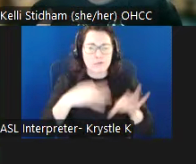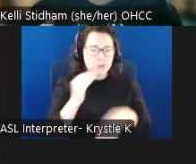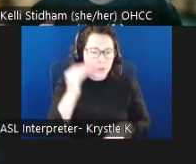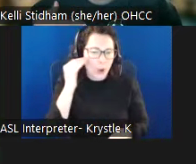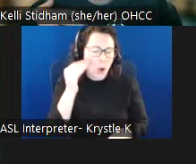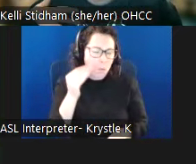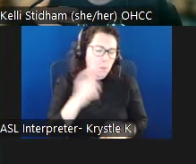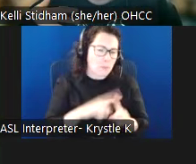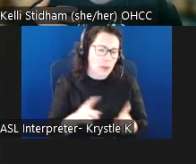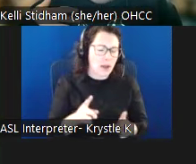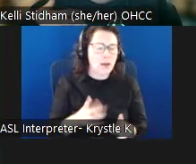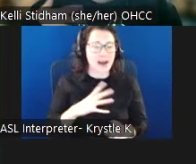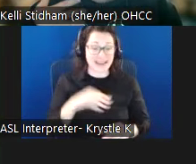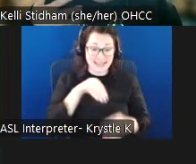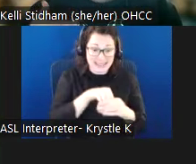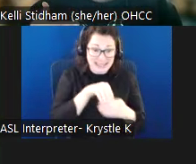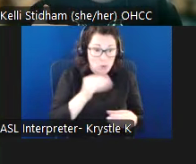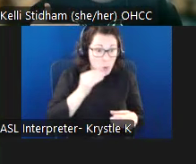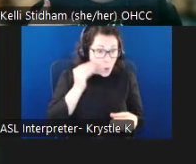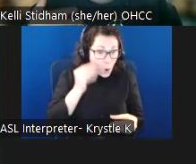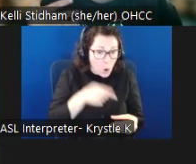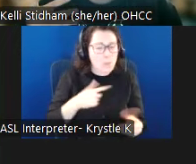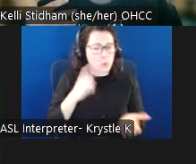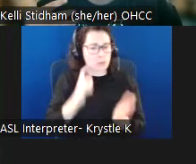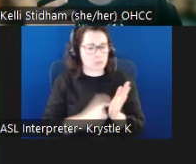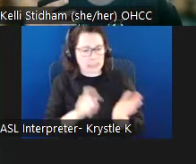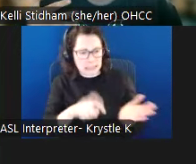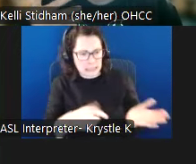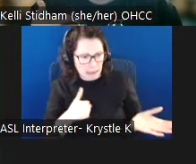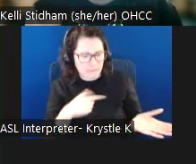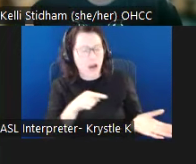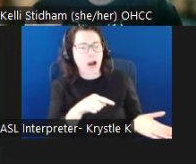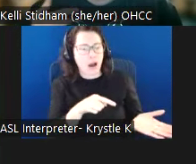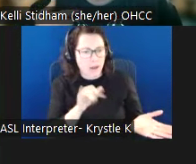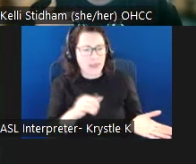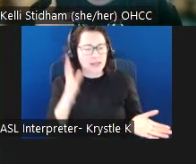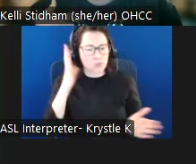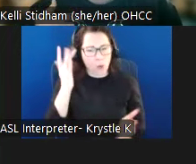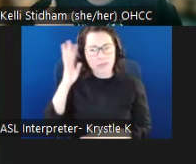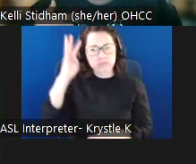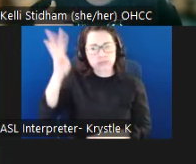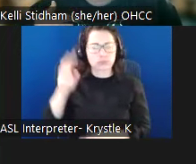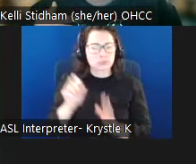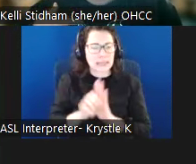in-home uh there was a need and so that's